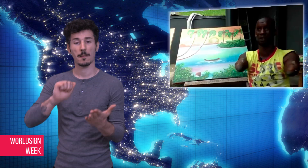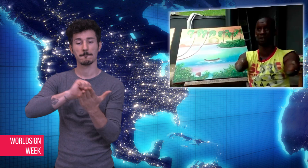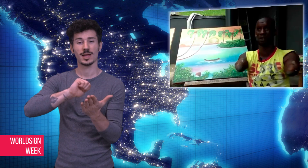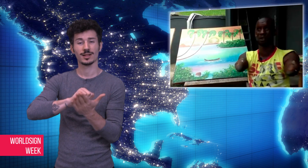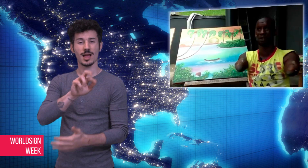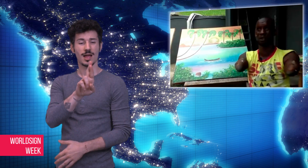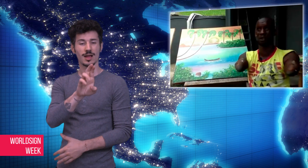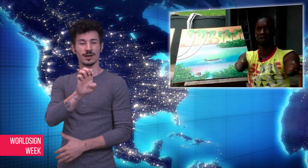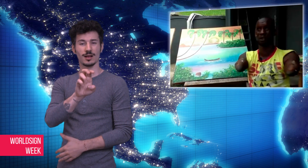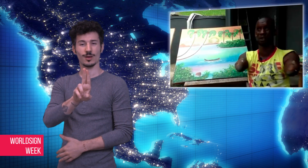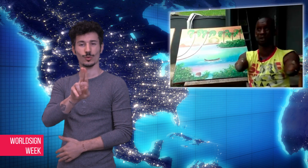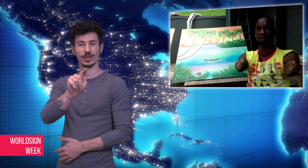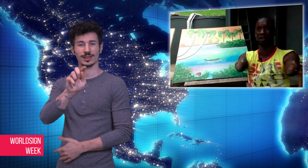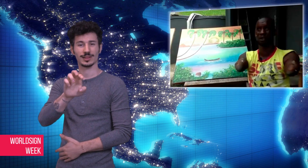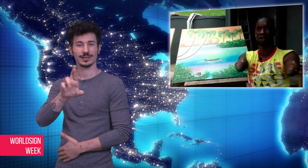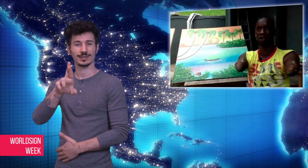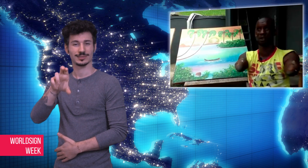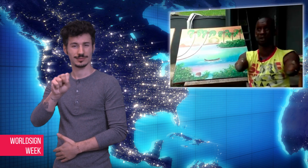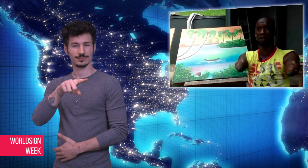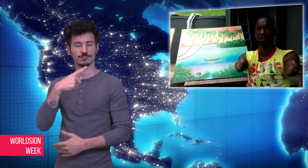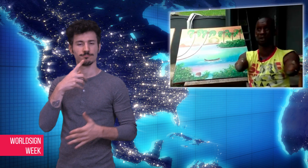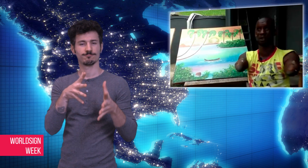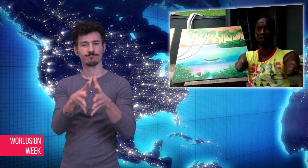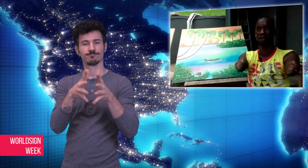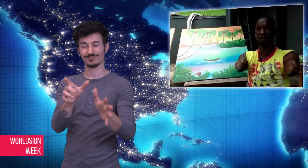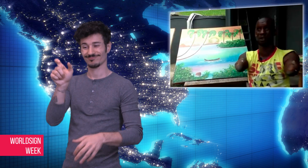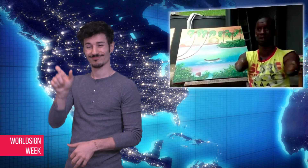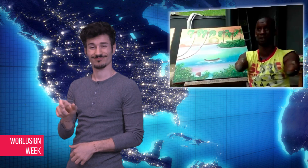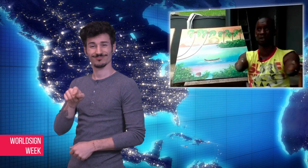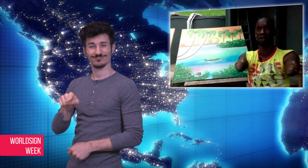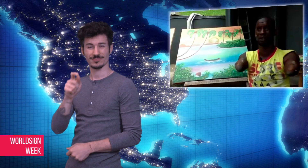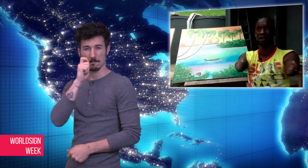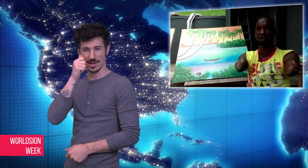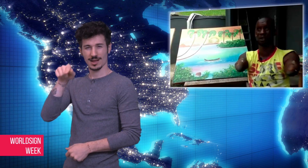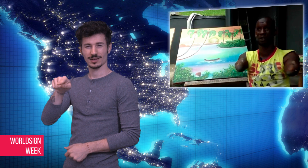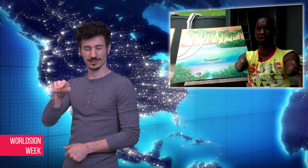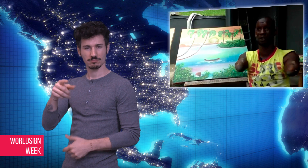In a report by Reuters, Adama challenges